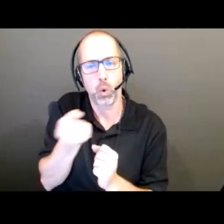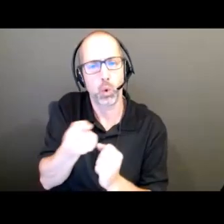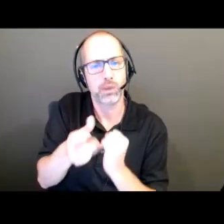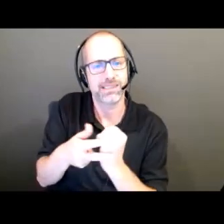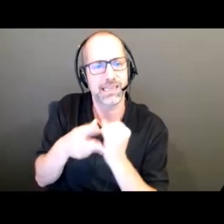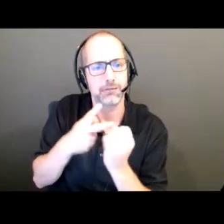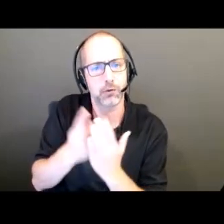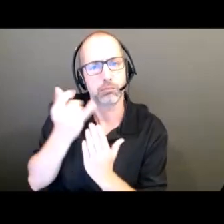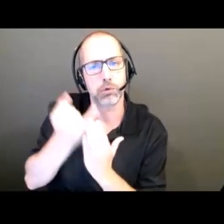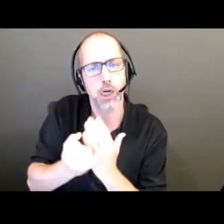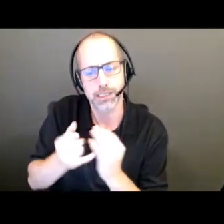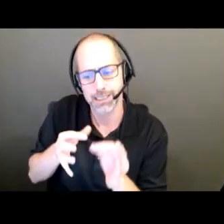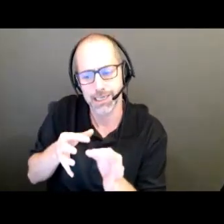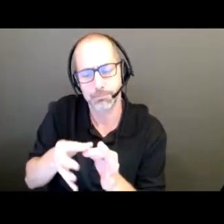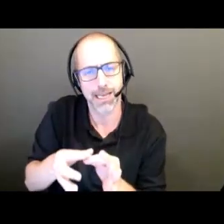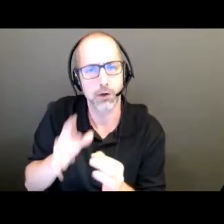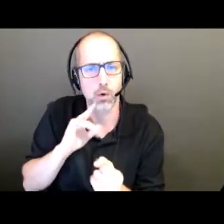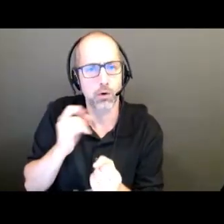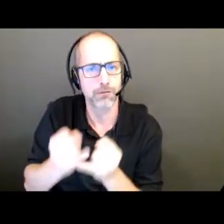useful after a grant has been awarded.